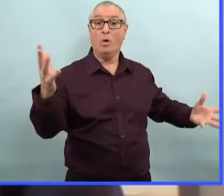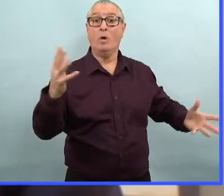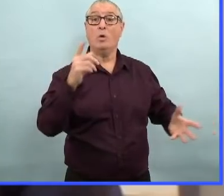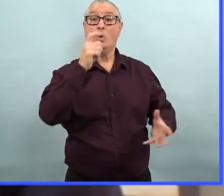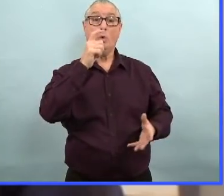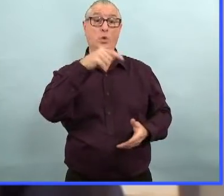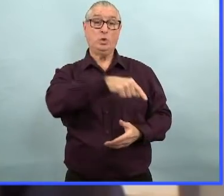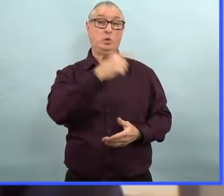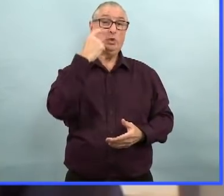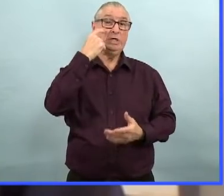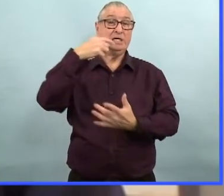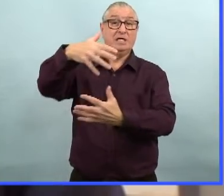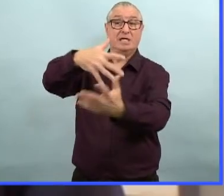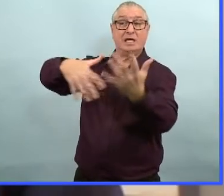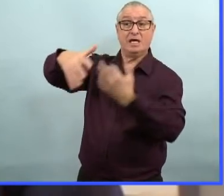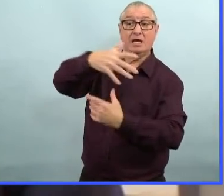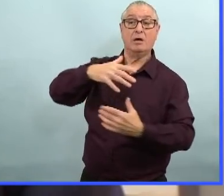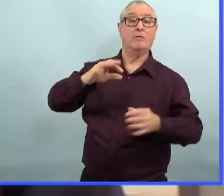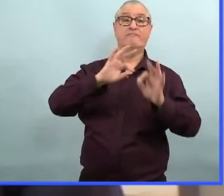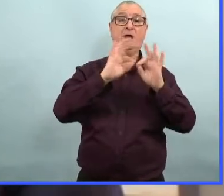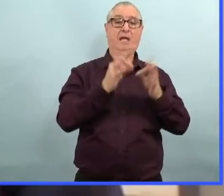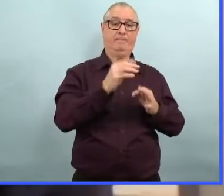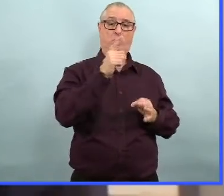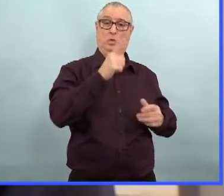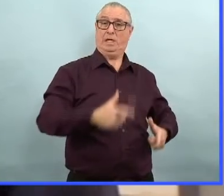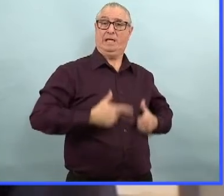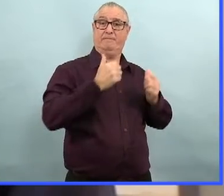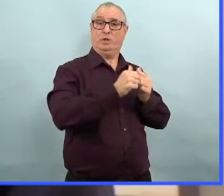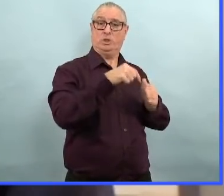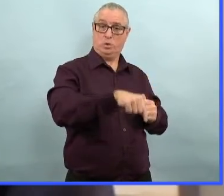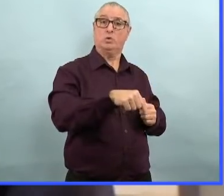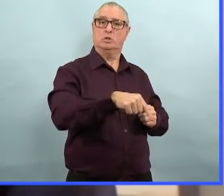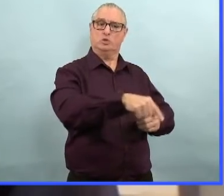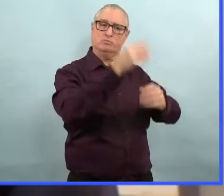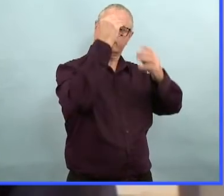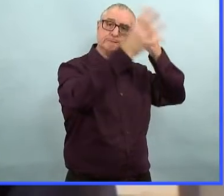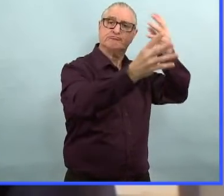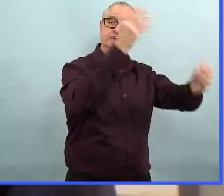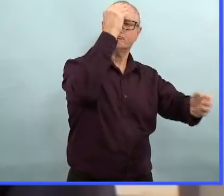uh if you test positive for a rapid engine test you should return for pcr of course you should